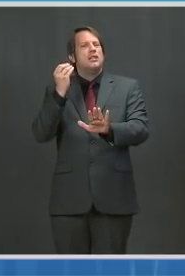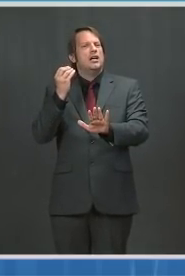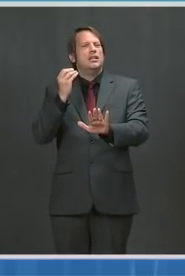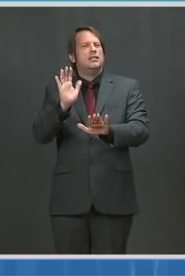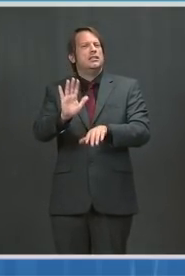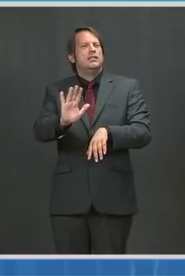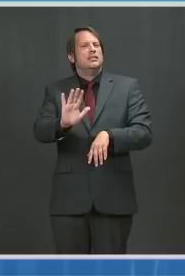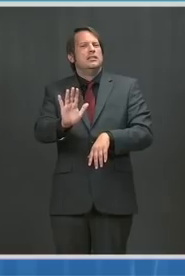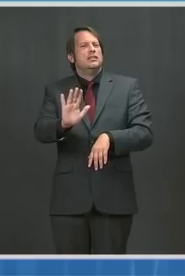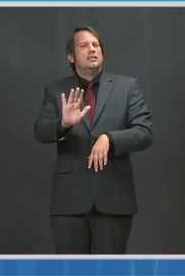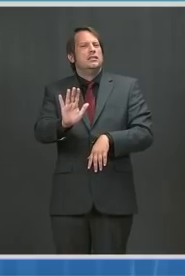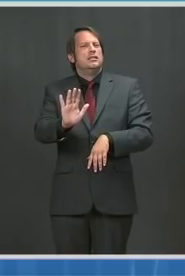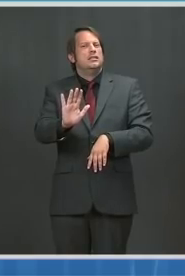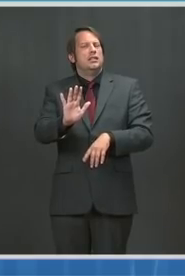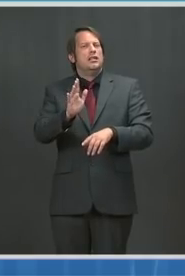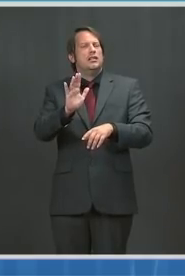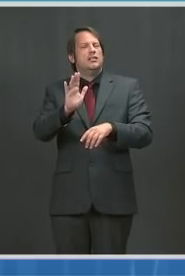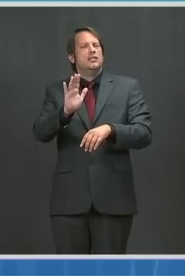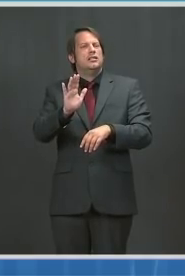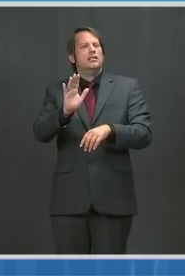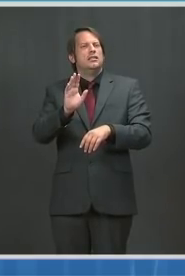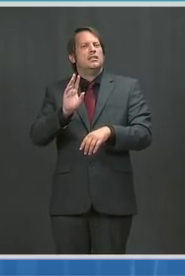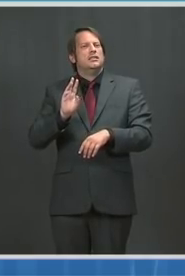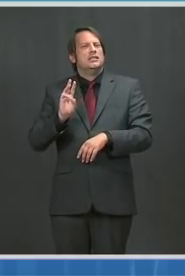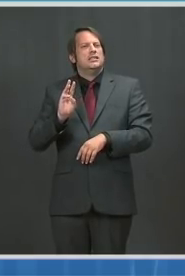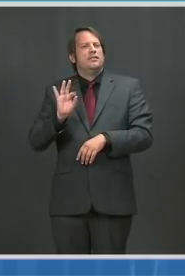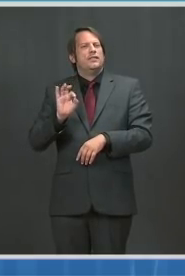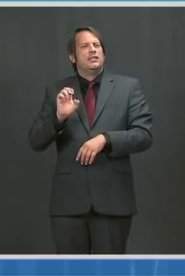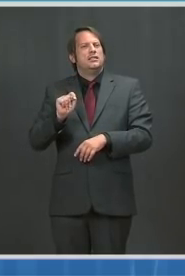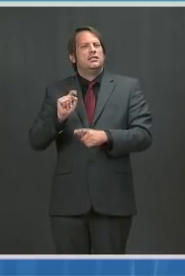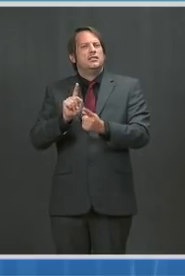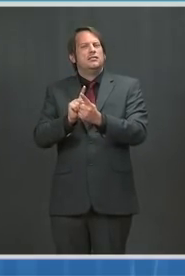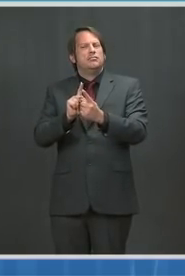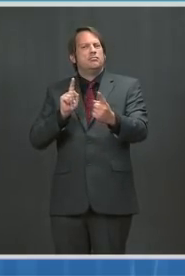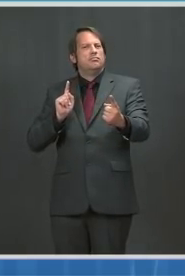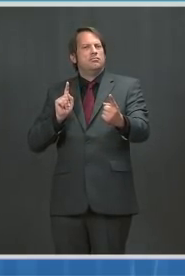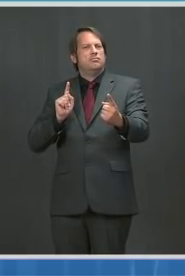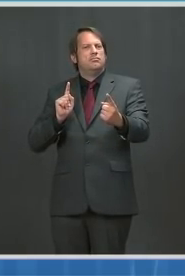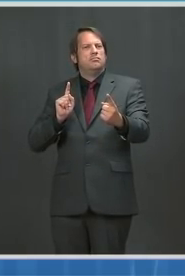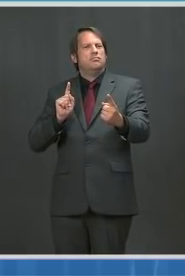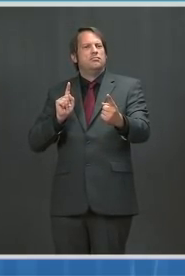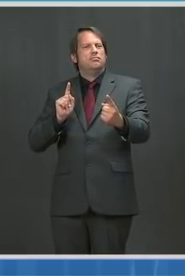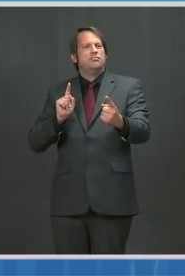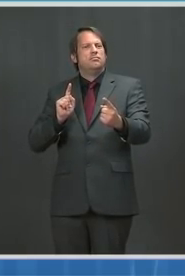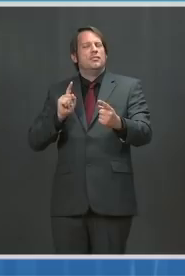Similarly, large events should also be deferred. We have guidance on CDC's website